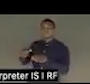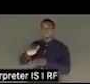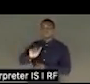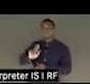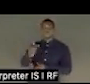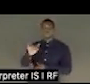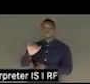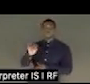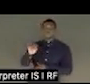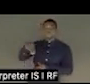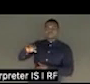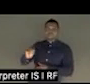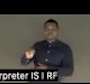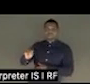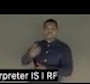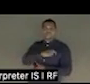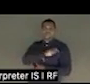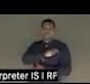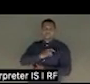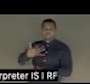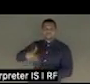So that is a nice consortium with a good